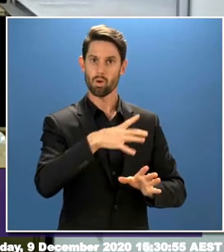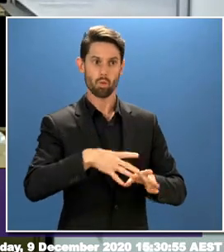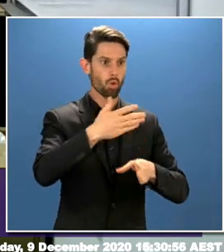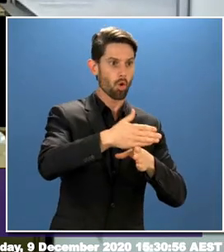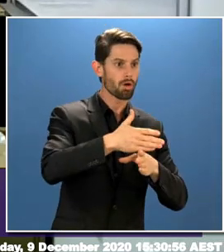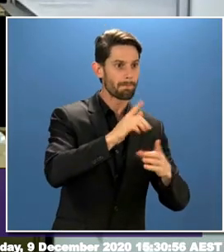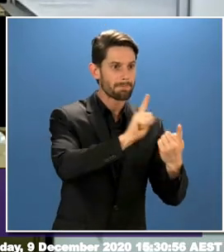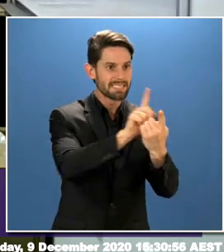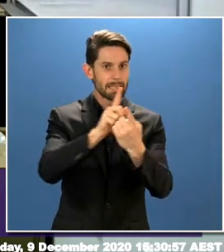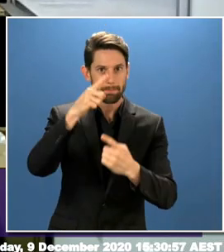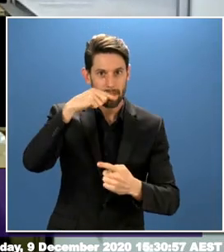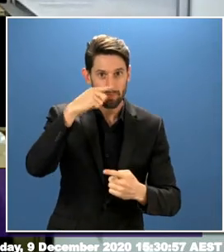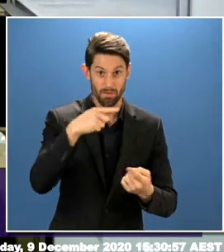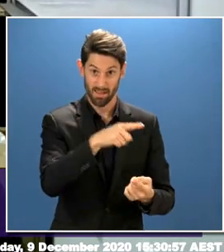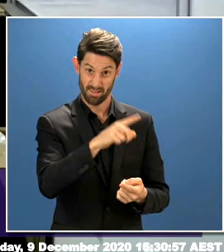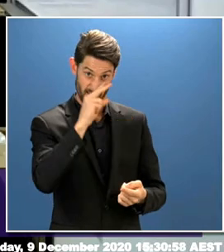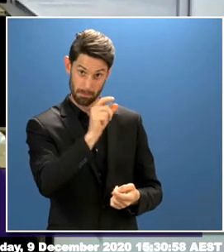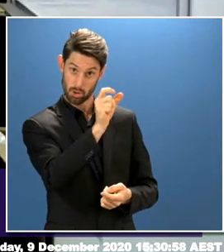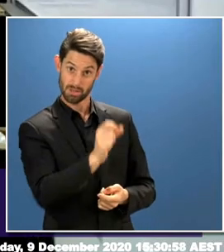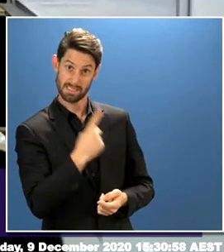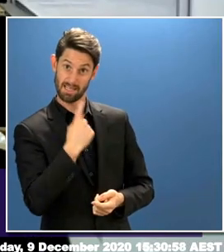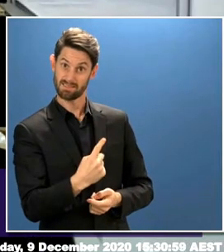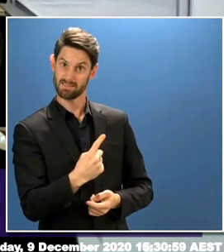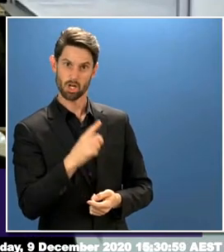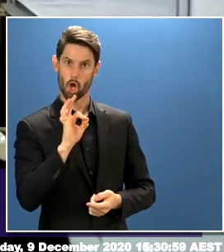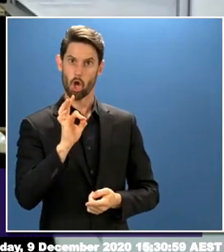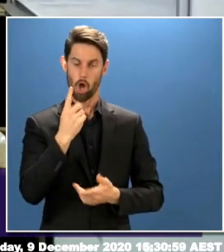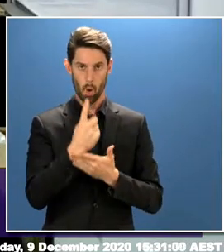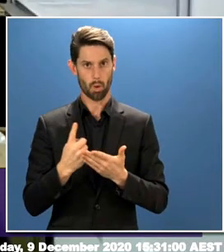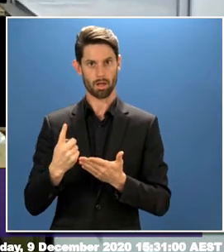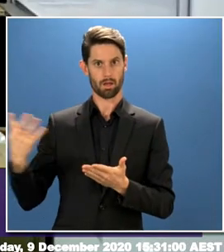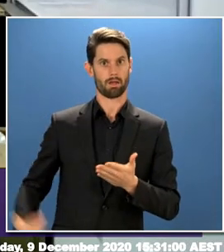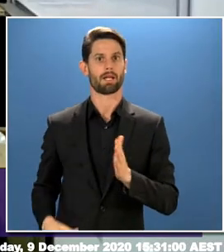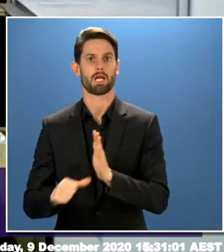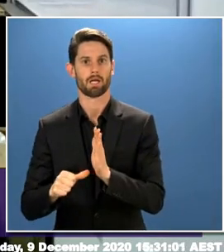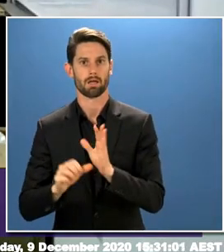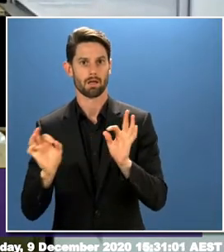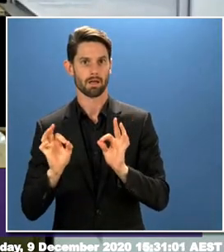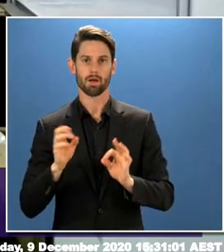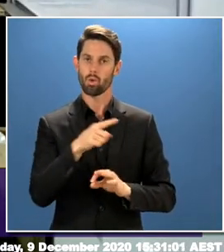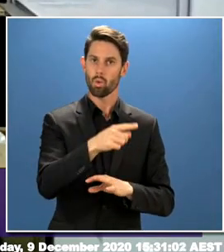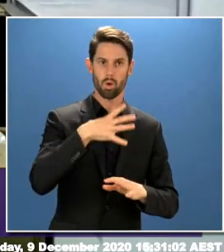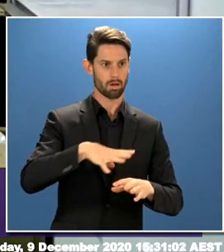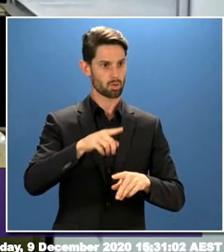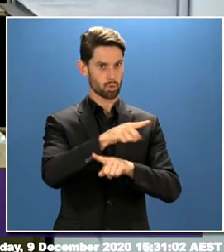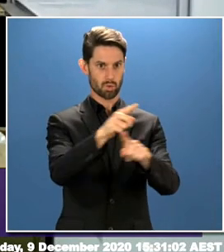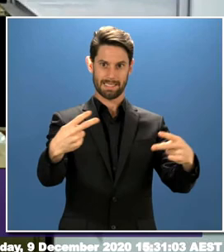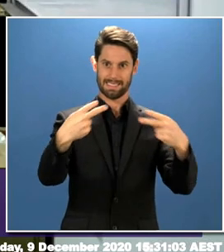And this is what the young people, person shared with us. It's about them being known as the person, not the guy in the wheelchair.